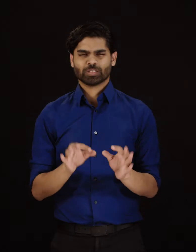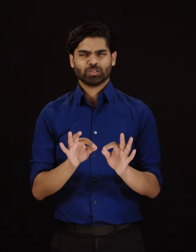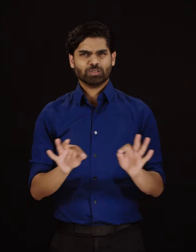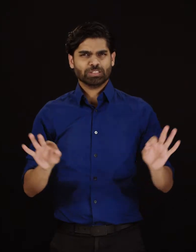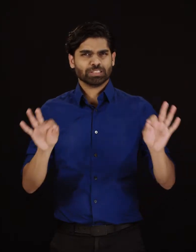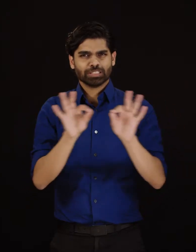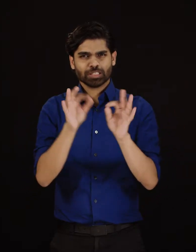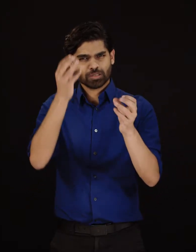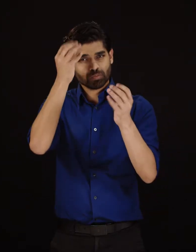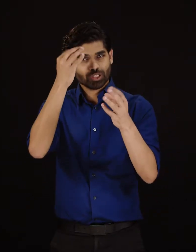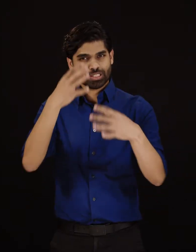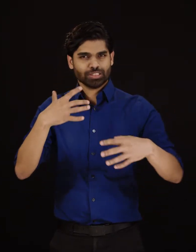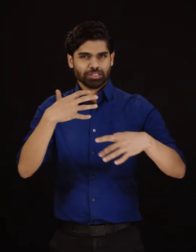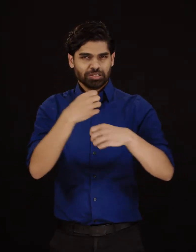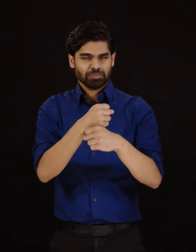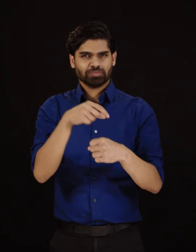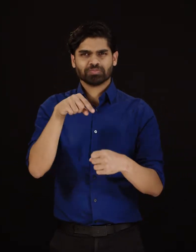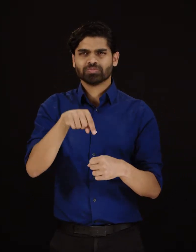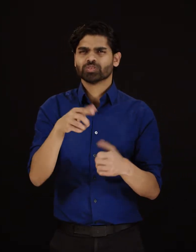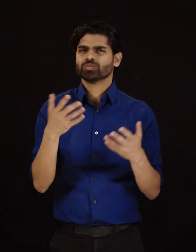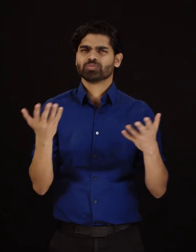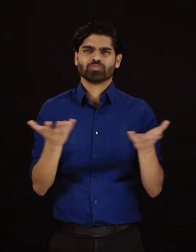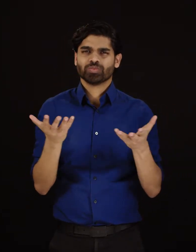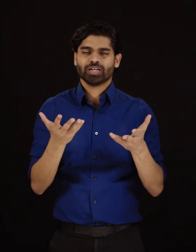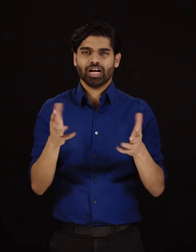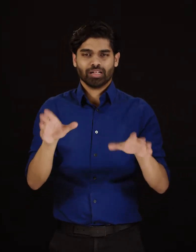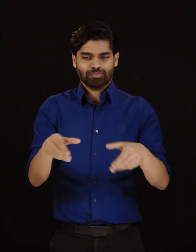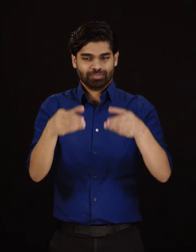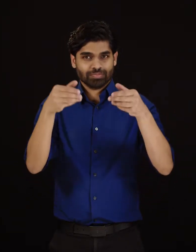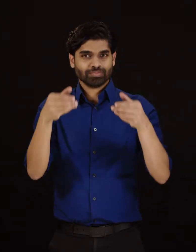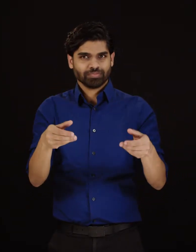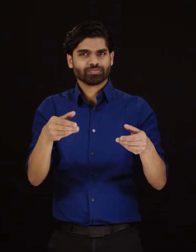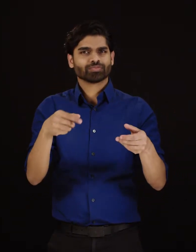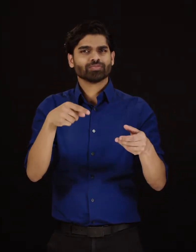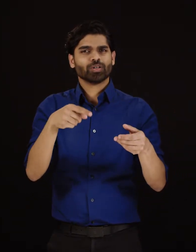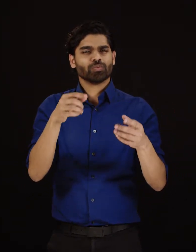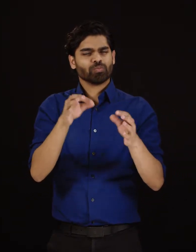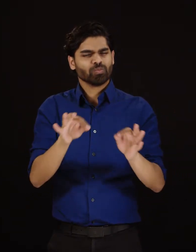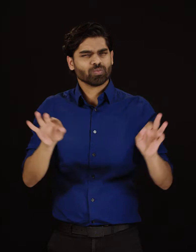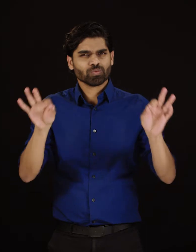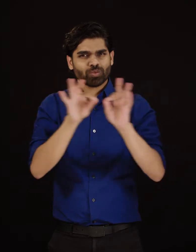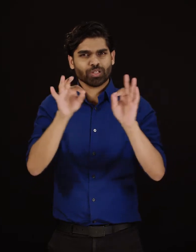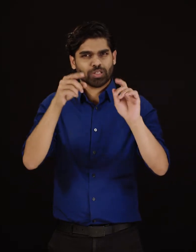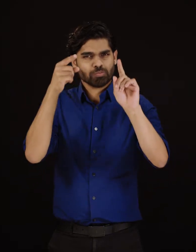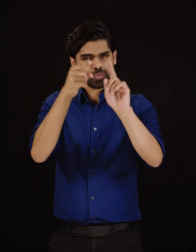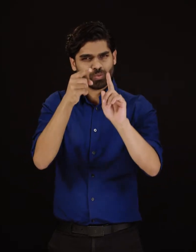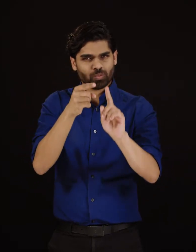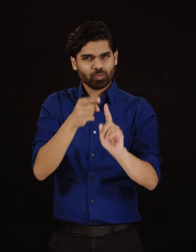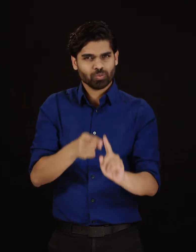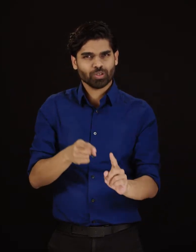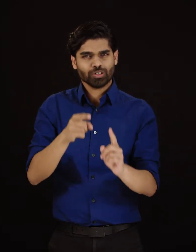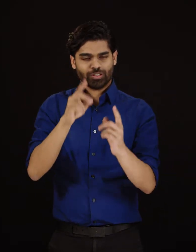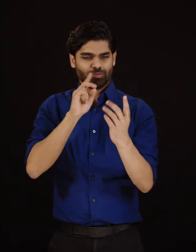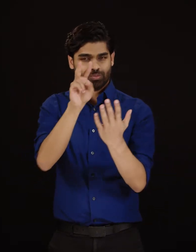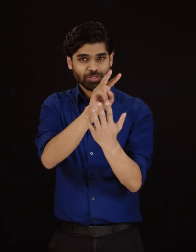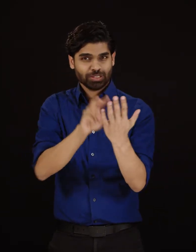A Critical Information Summary is a document that summarizes key elements of the contract for the customer. A wireless